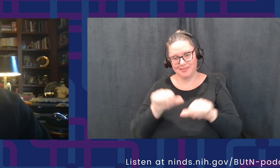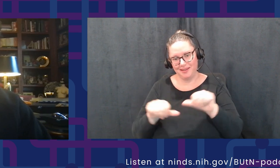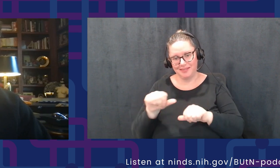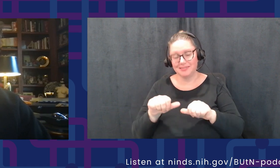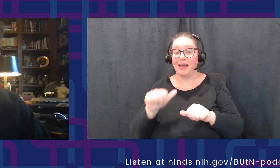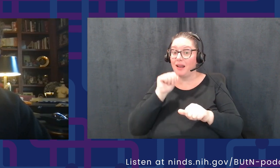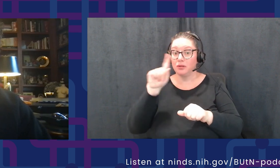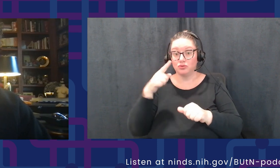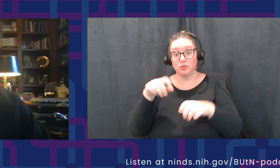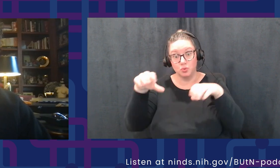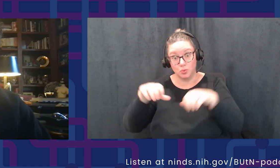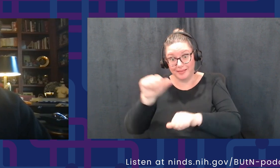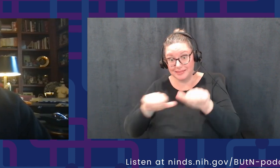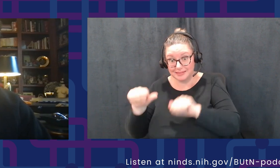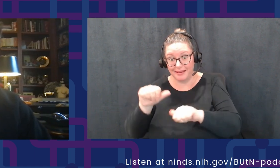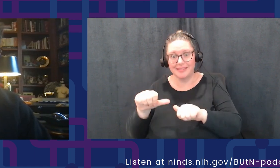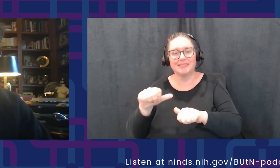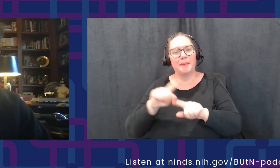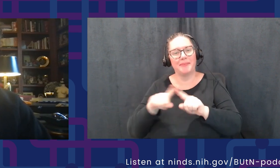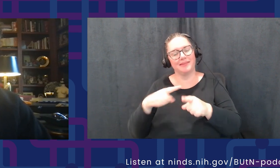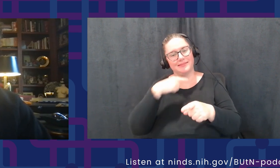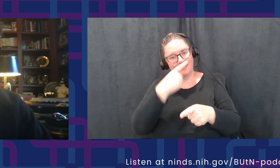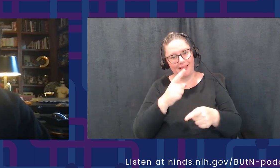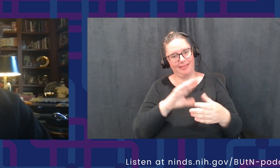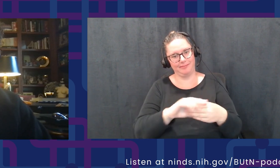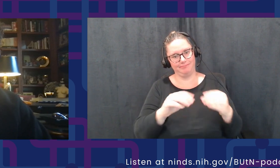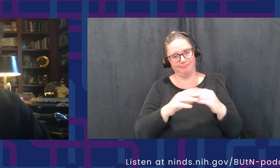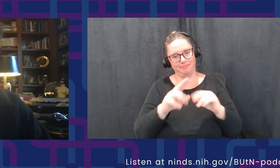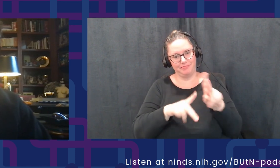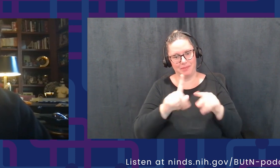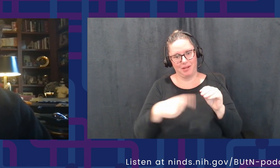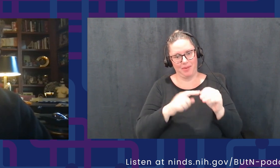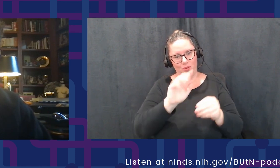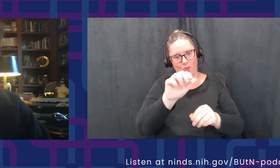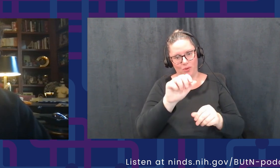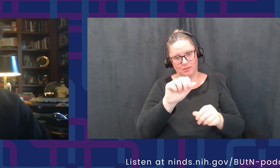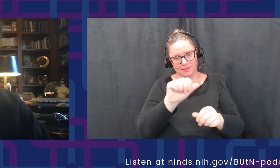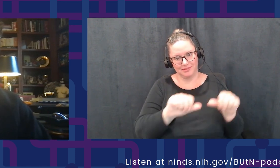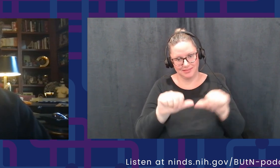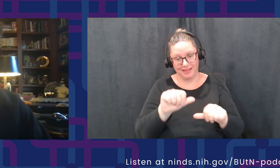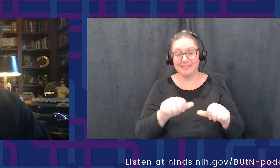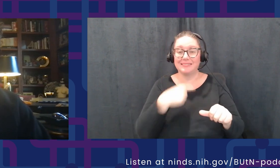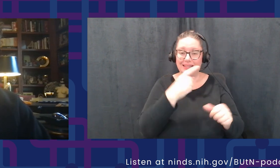Not only doing the science, but also telling people about your science. Telling stories about your science.